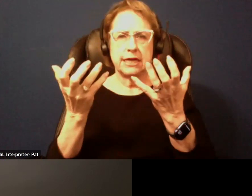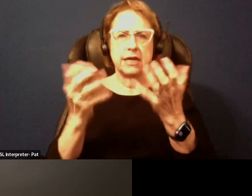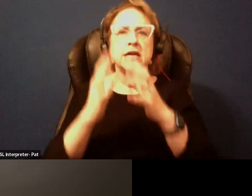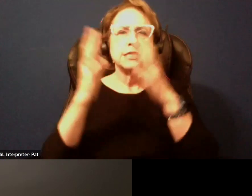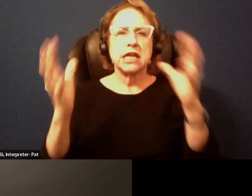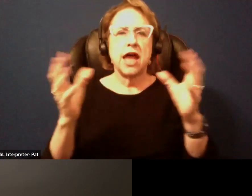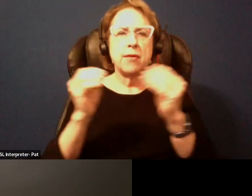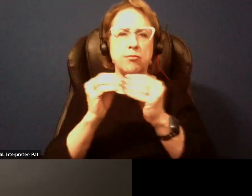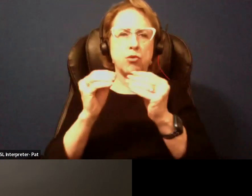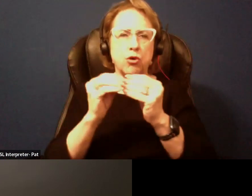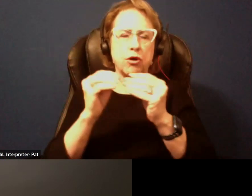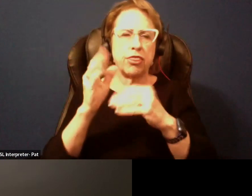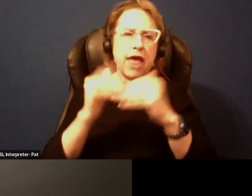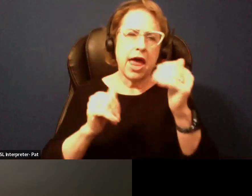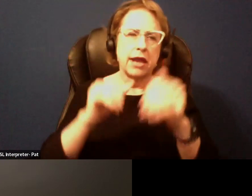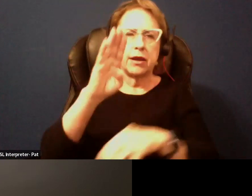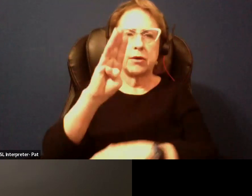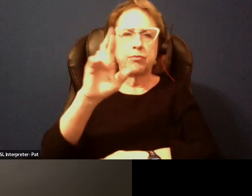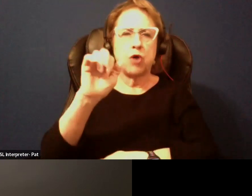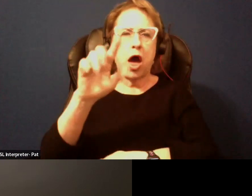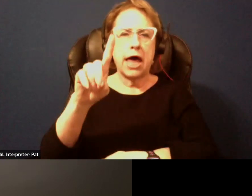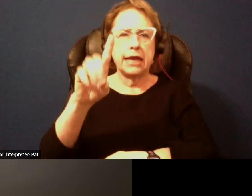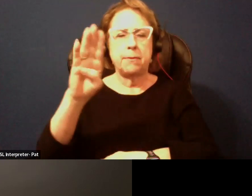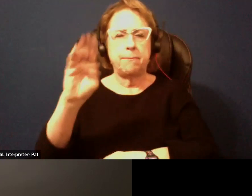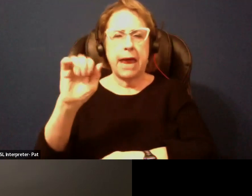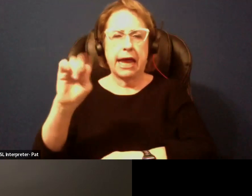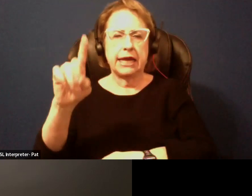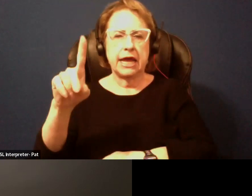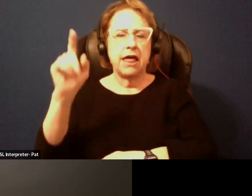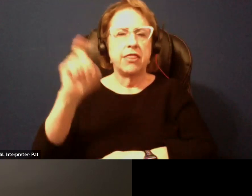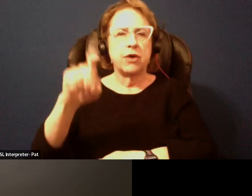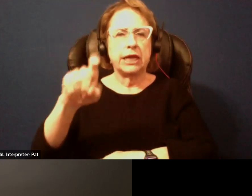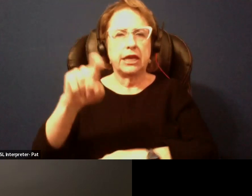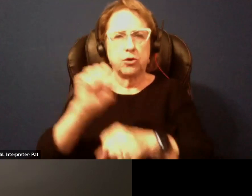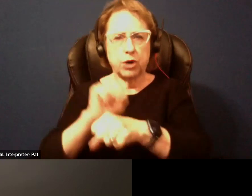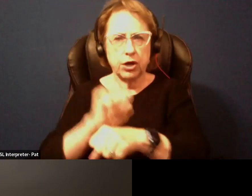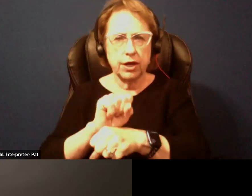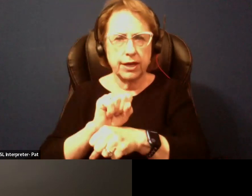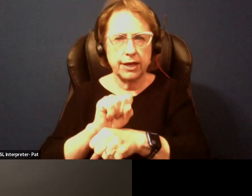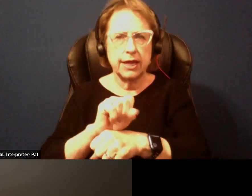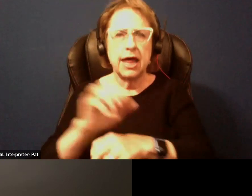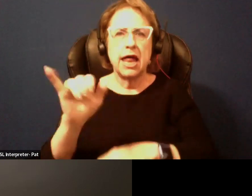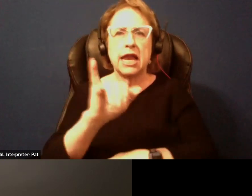we have to be worried about. We're working with people like our Ernesto hey Ernesto for the CWA.